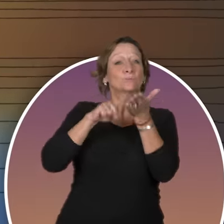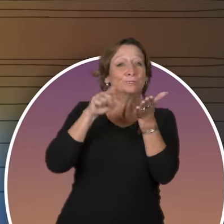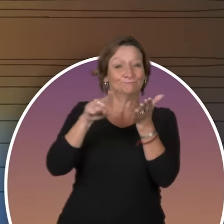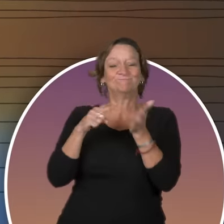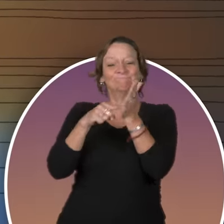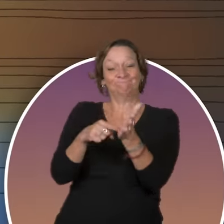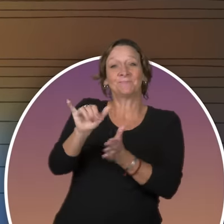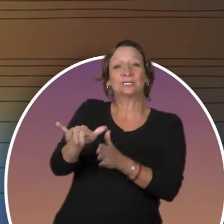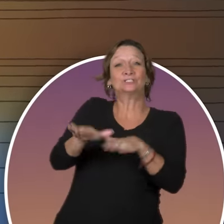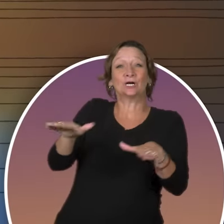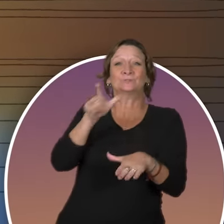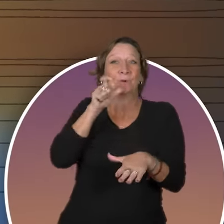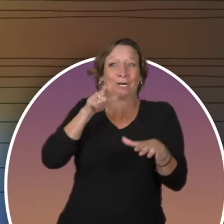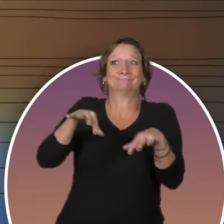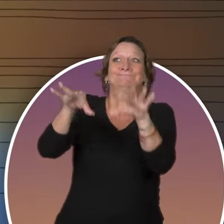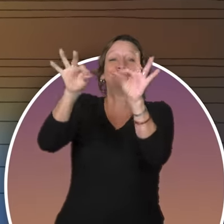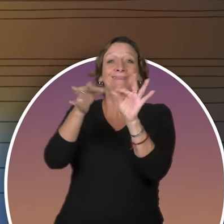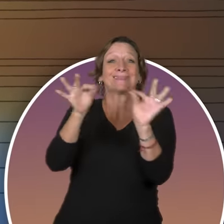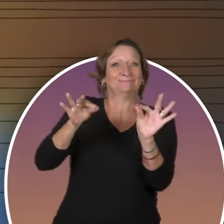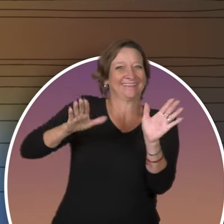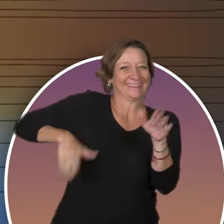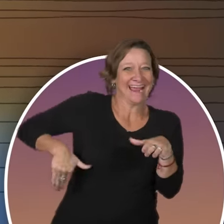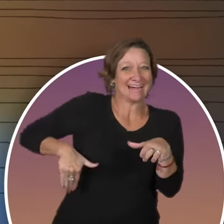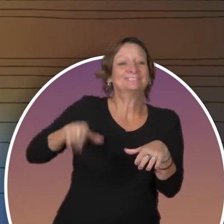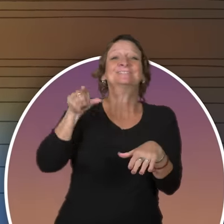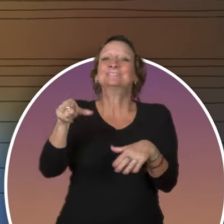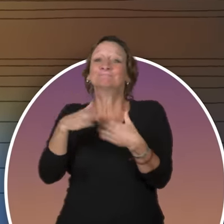Research has shown that children who acquire language late, whether signed or spoken,